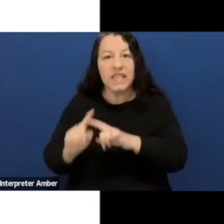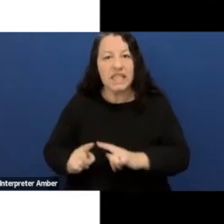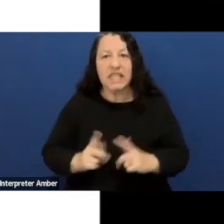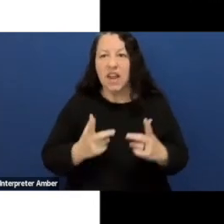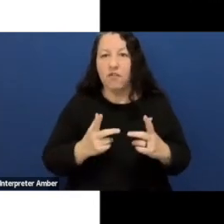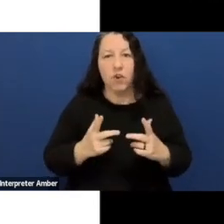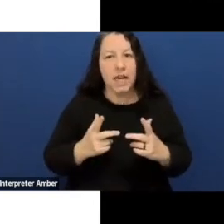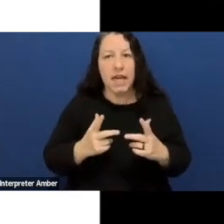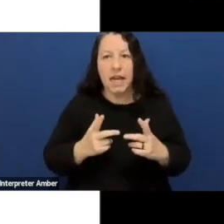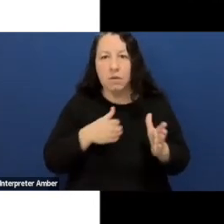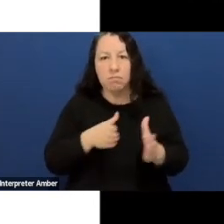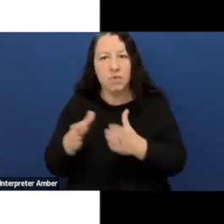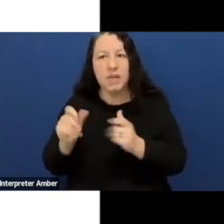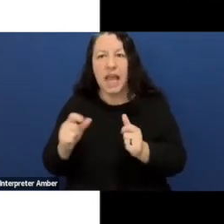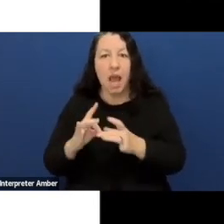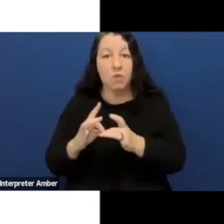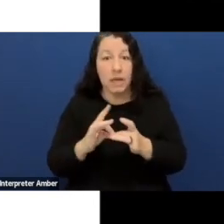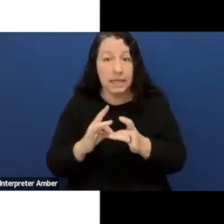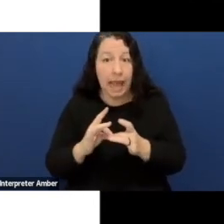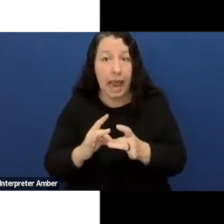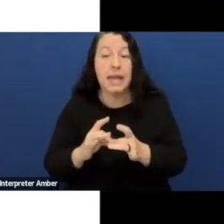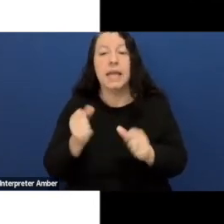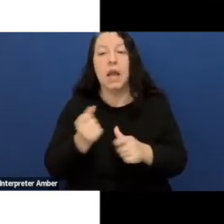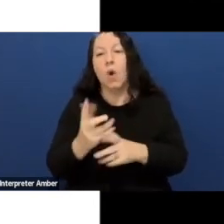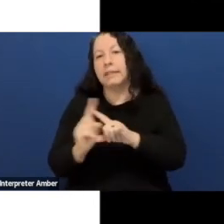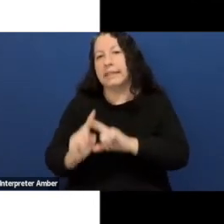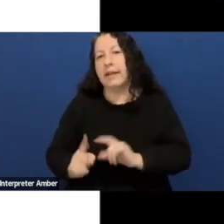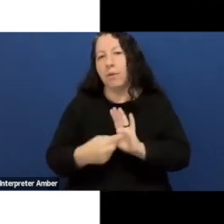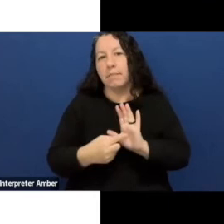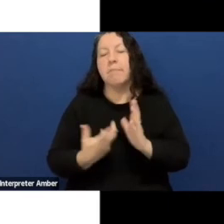reactivation of other viruses, like the Epstein Barr Virus, for example. And all of these